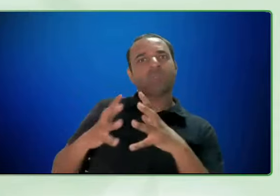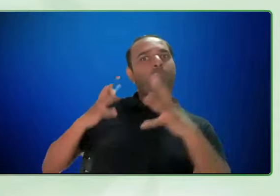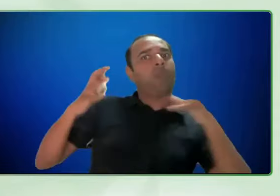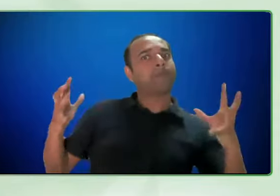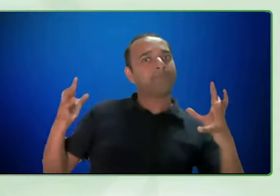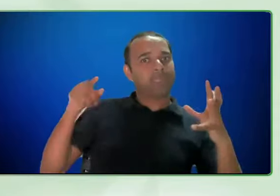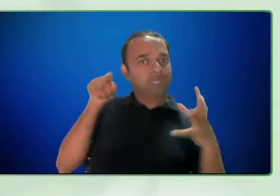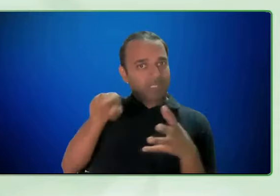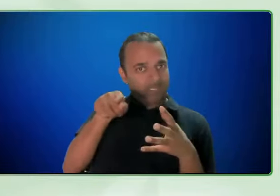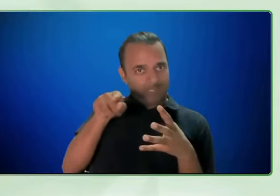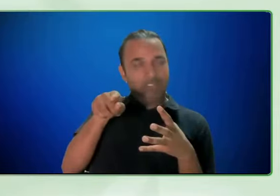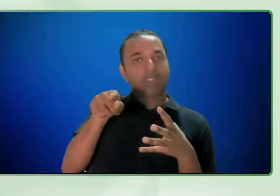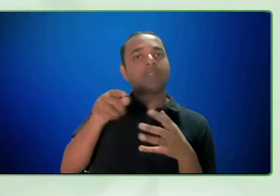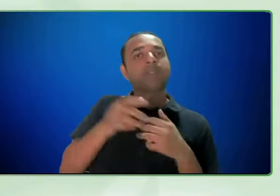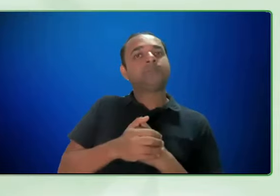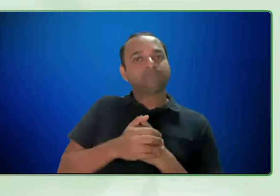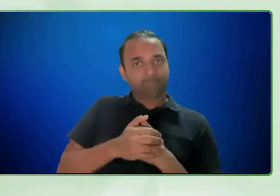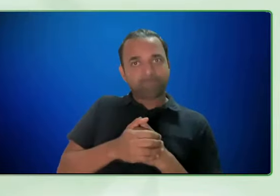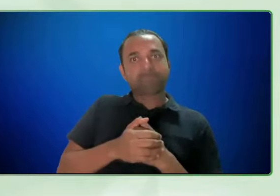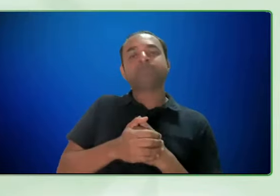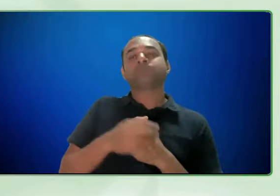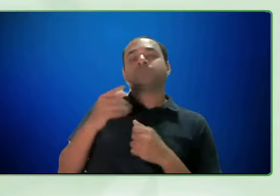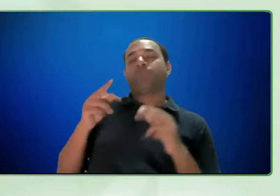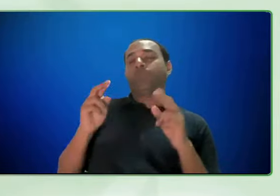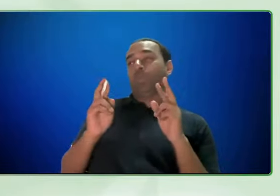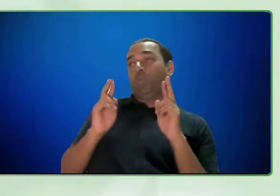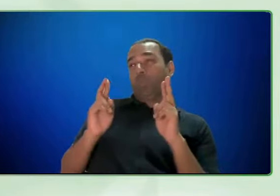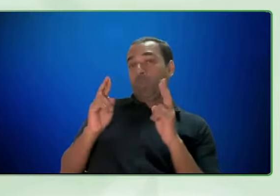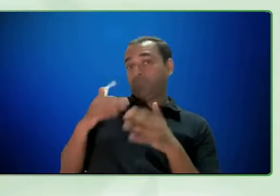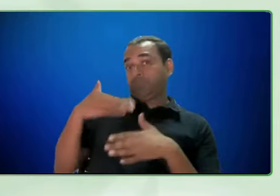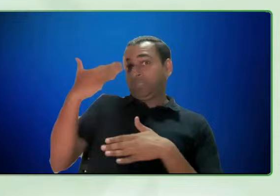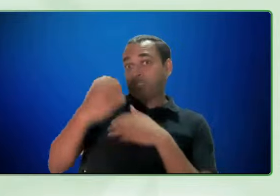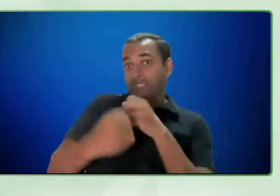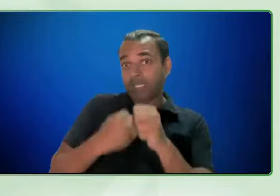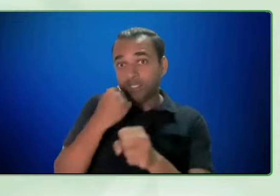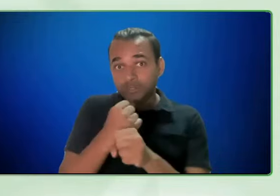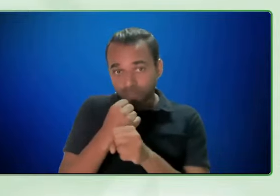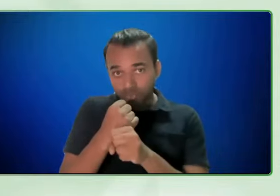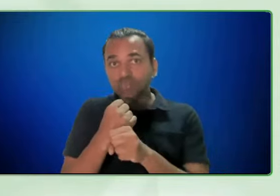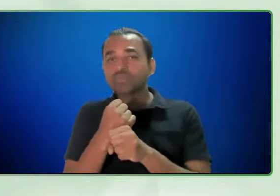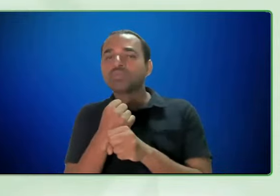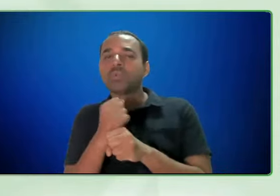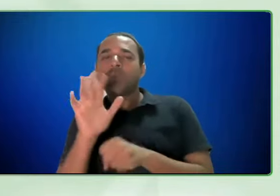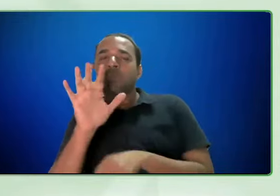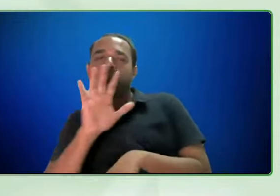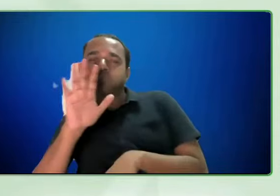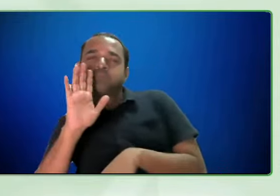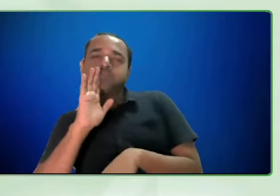And we may add early intervention to it. So it would be really really exciting. This is an area